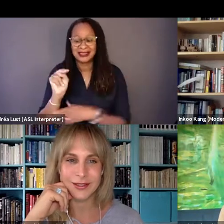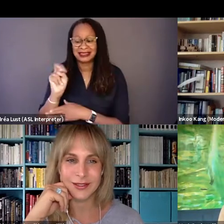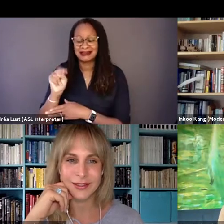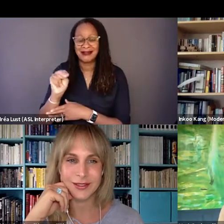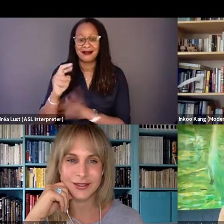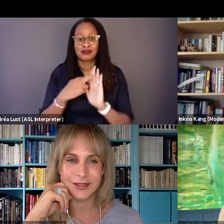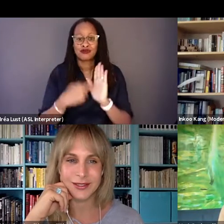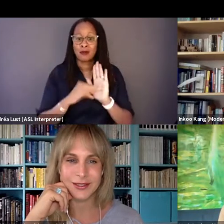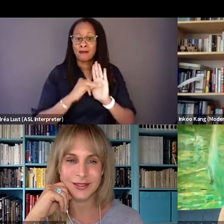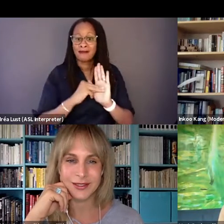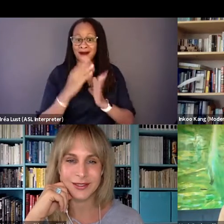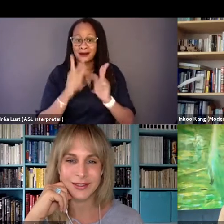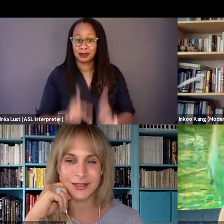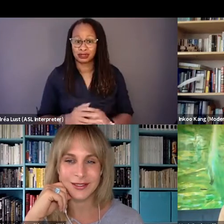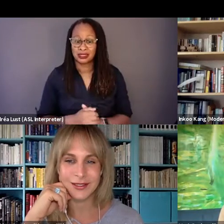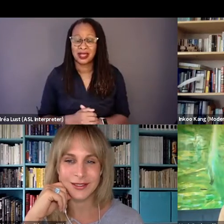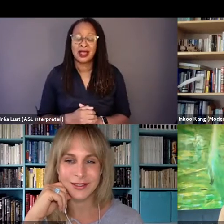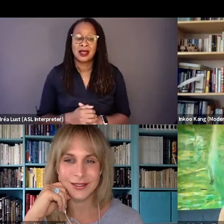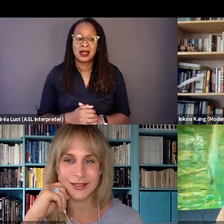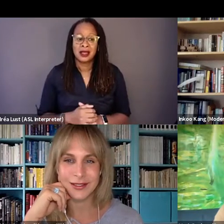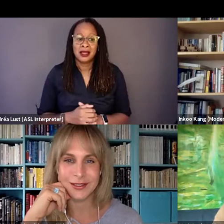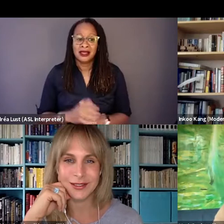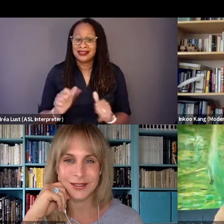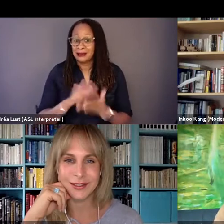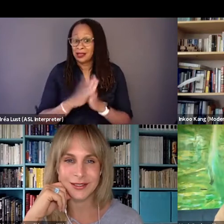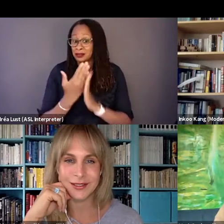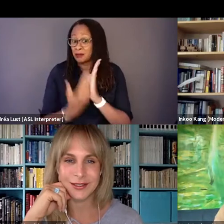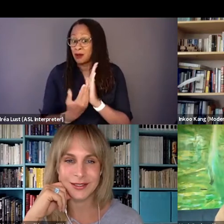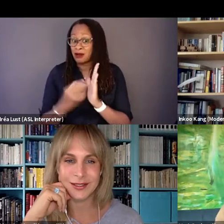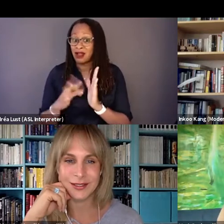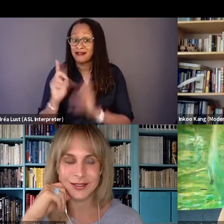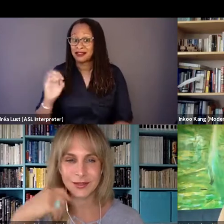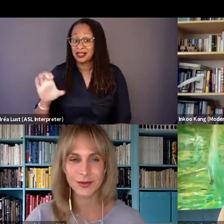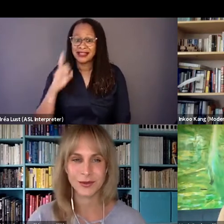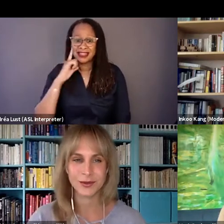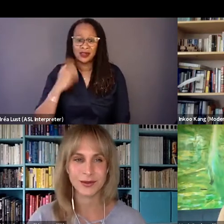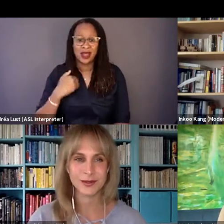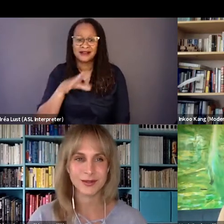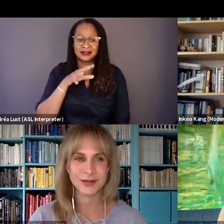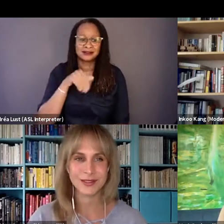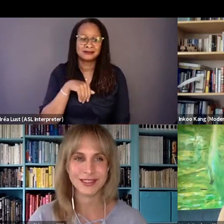and it's also a part of the documentary where I think you have talking heads, sorry, interviewees-